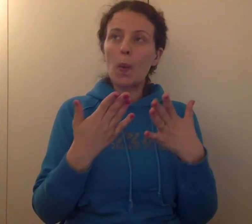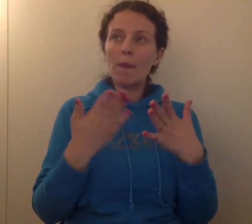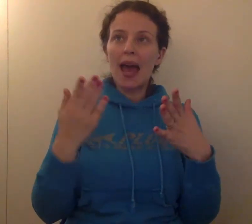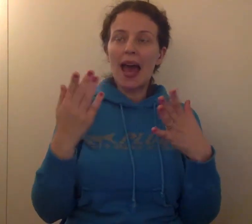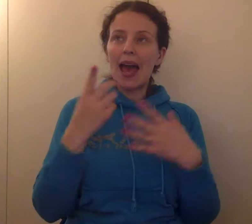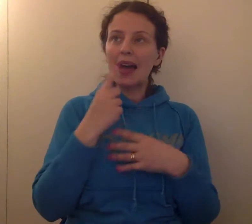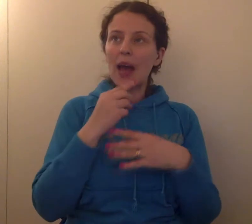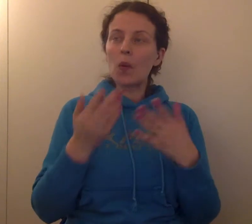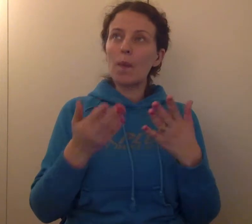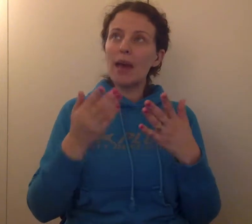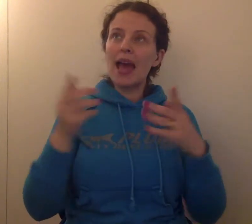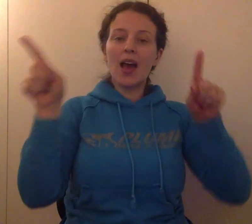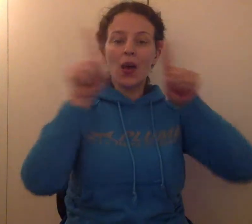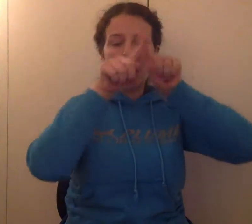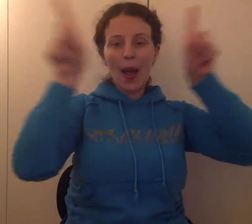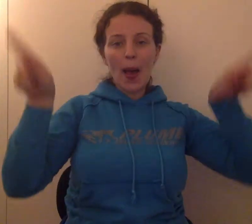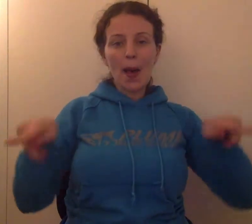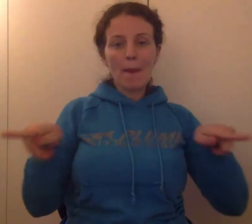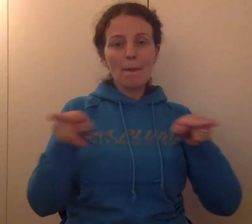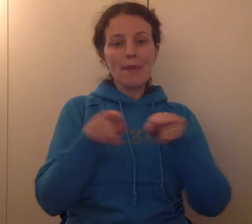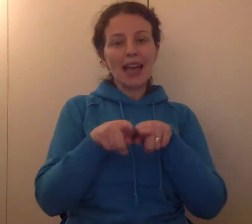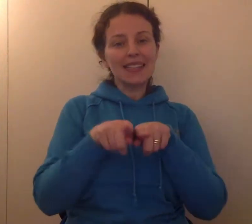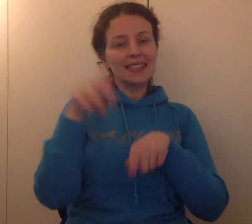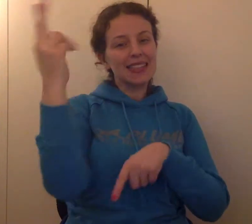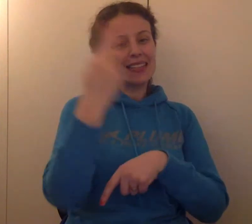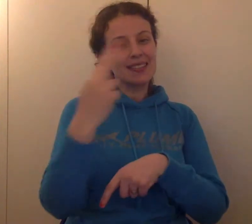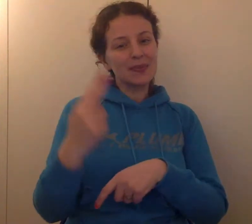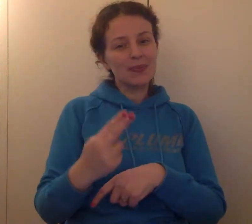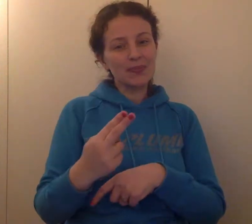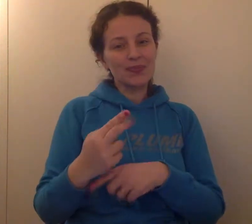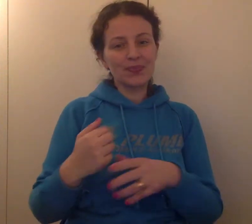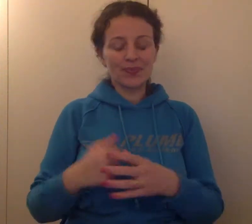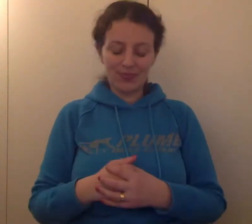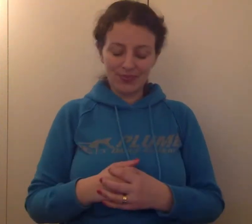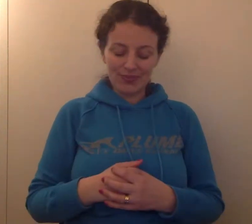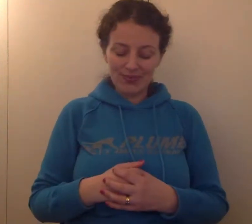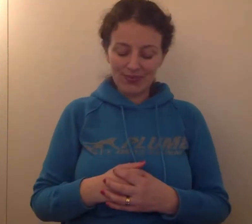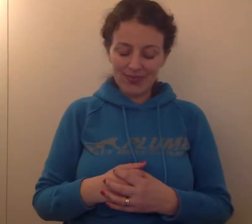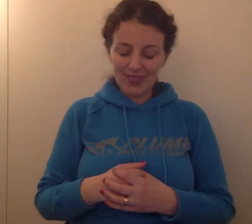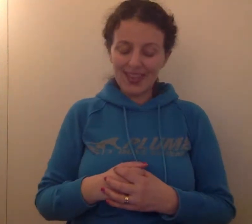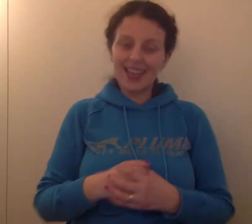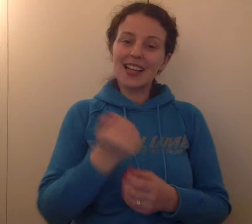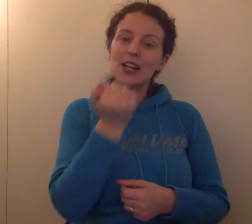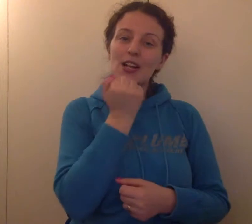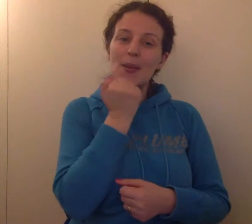You can compare it to painting a picture. Number 4 truth.